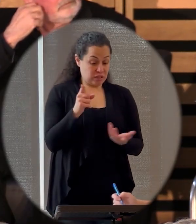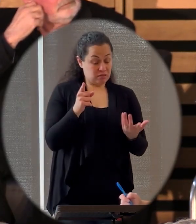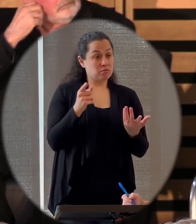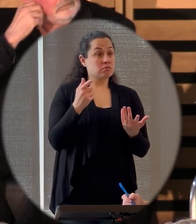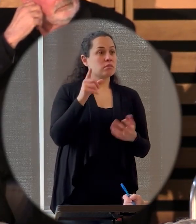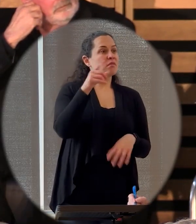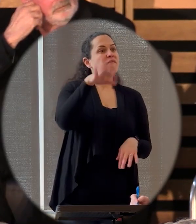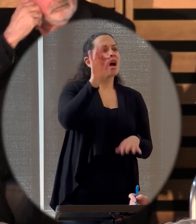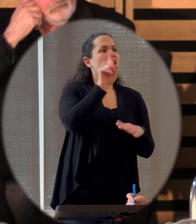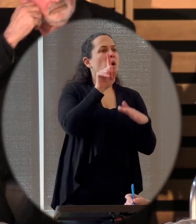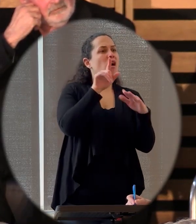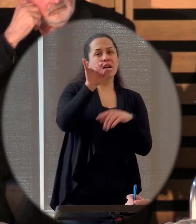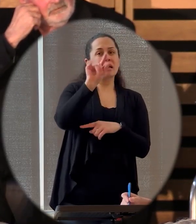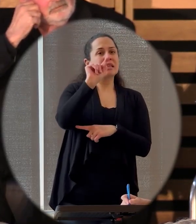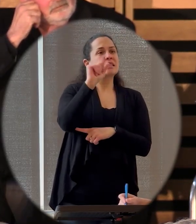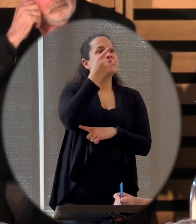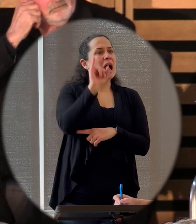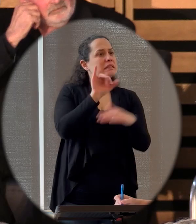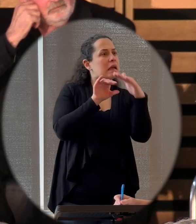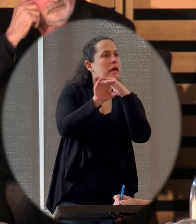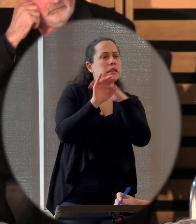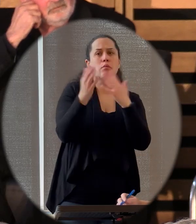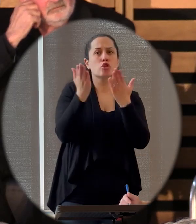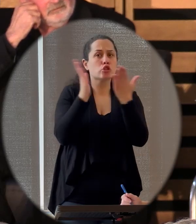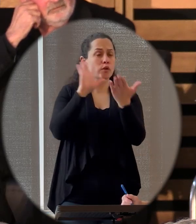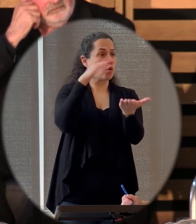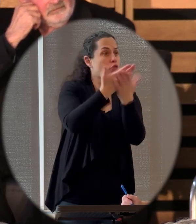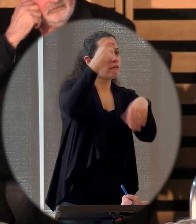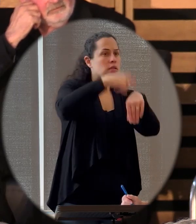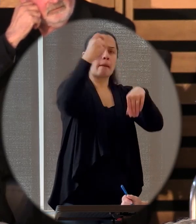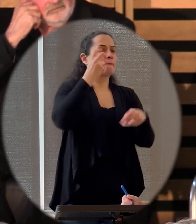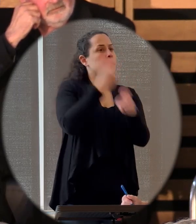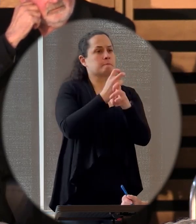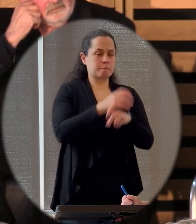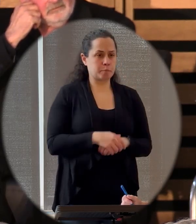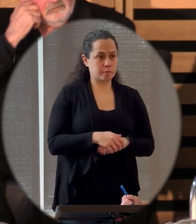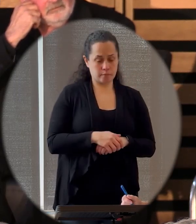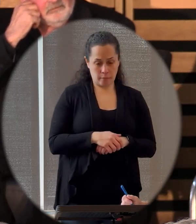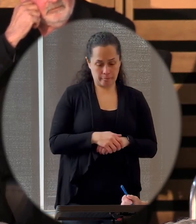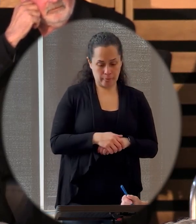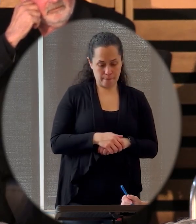can be sure we can get an accessible taxi in time to start the event. Hotels, restaurants,